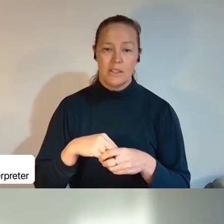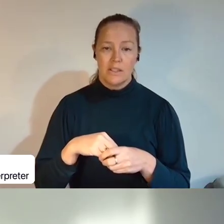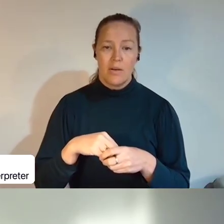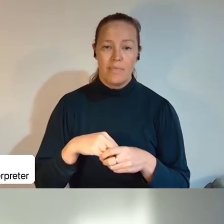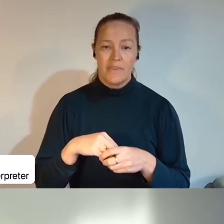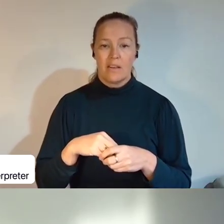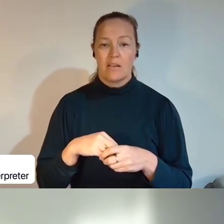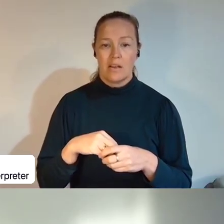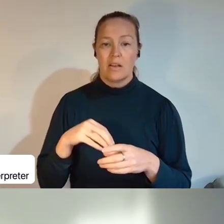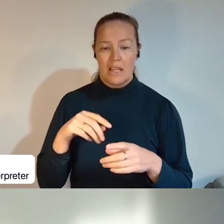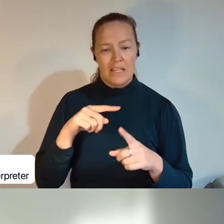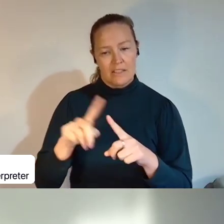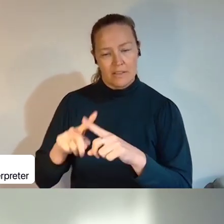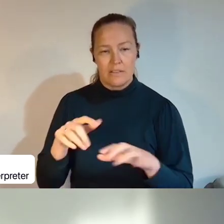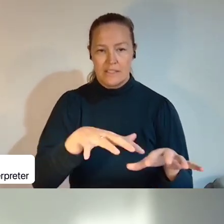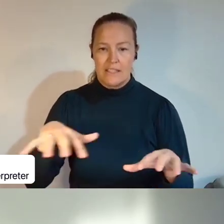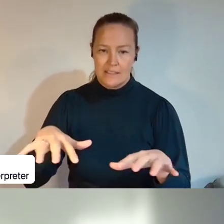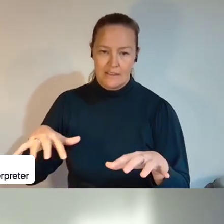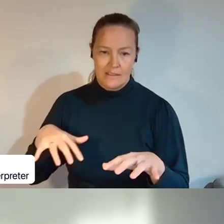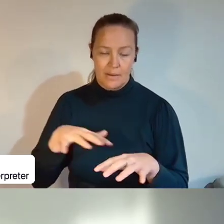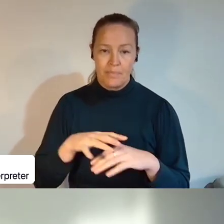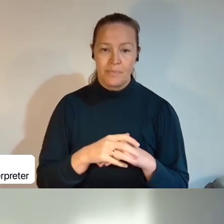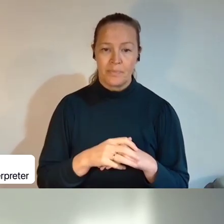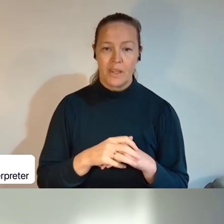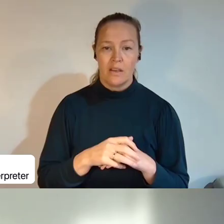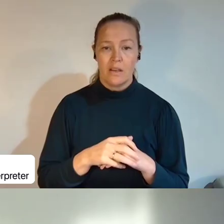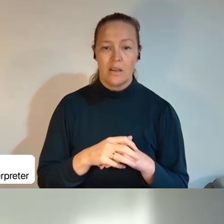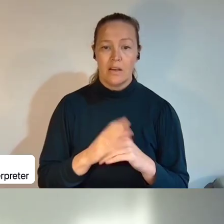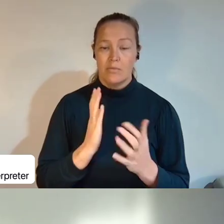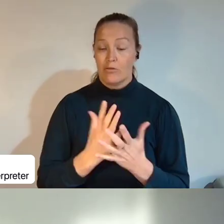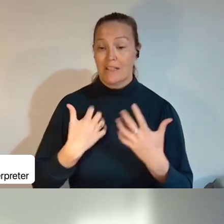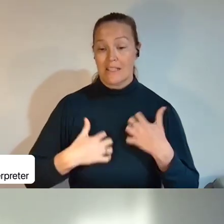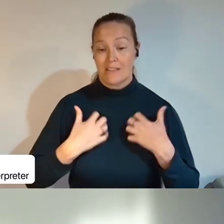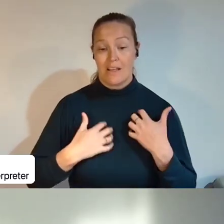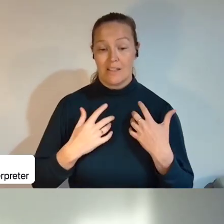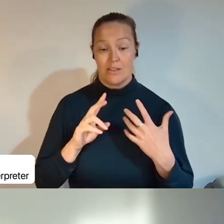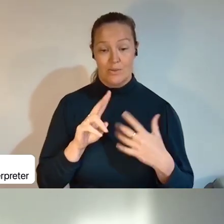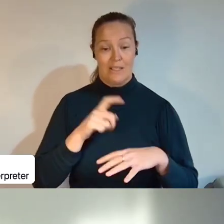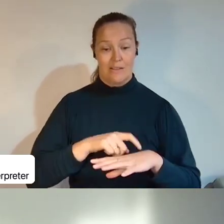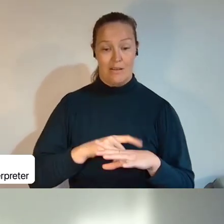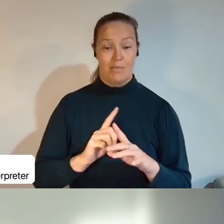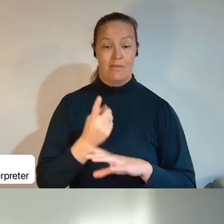to parliament itself. I cannot wait for the day when we have our first political candidate in New